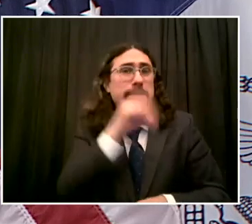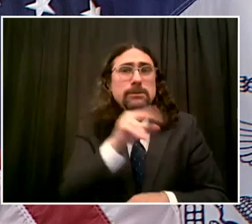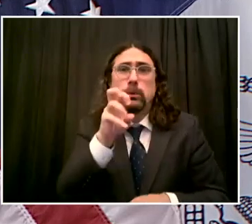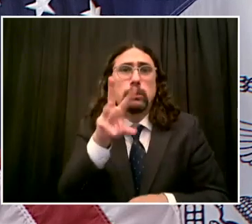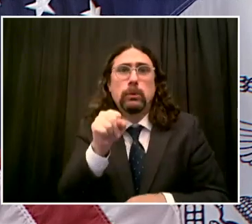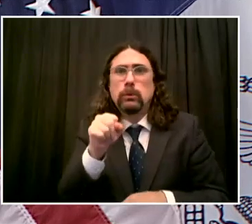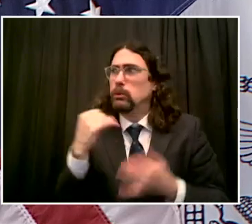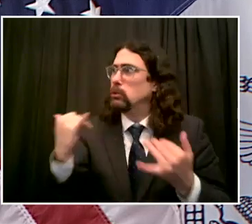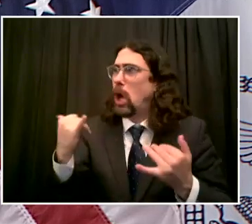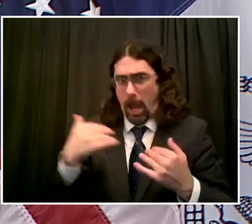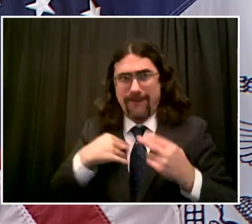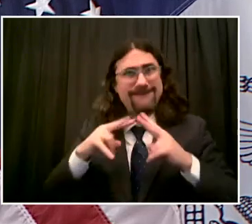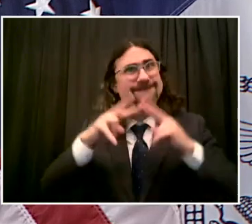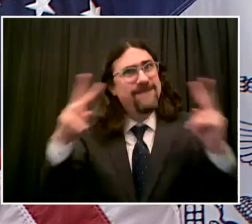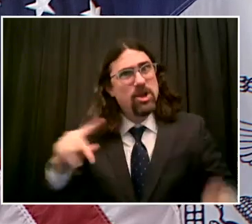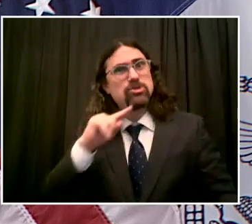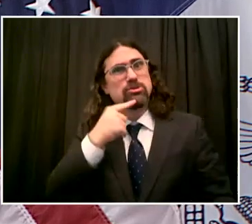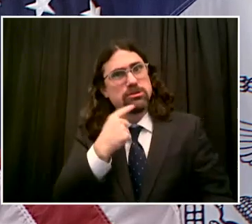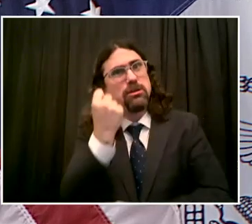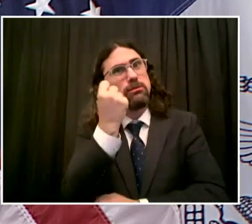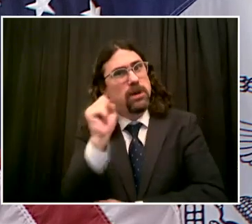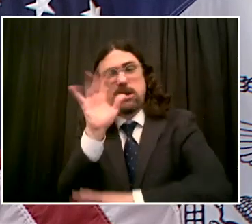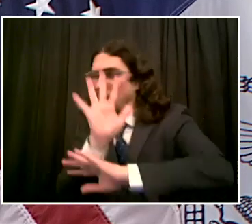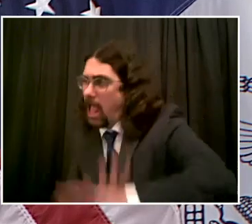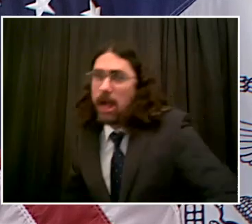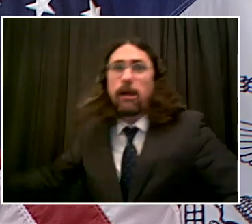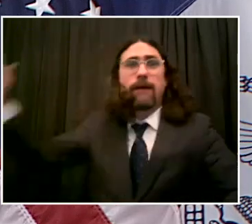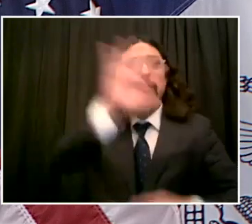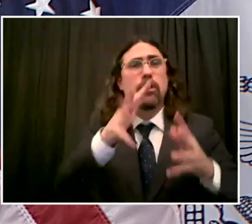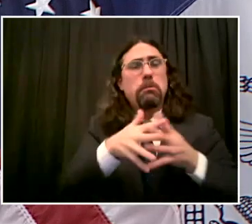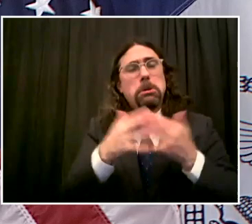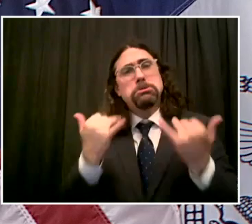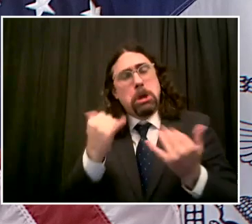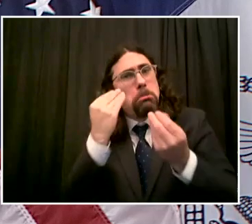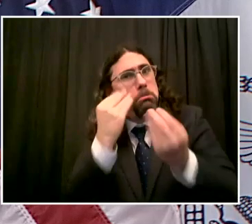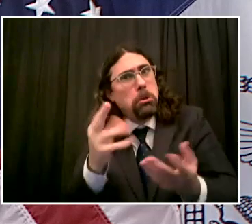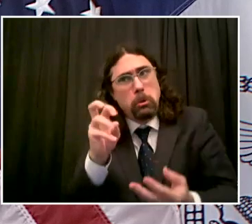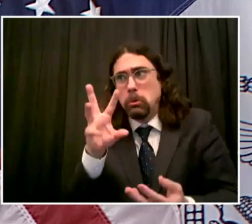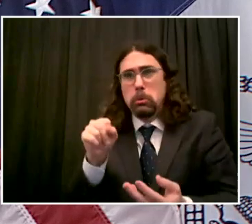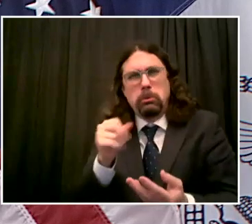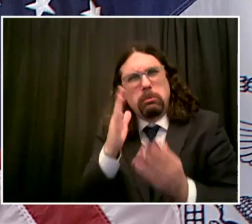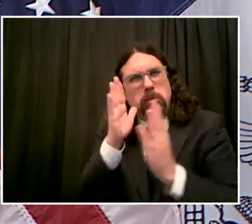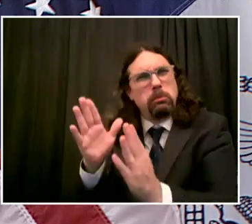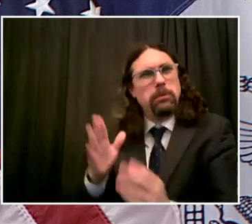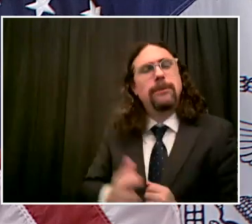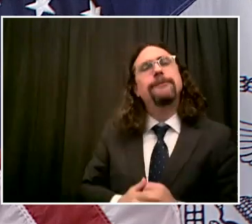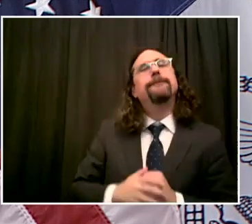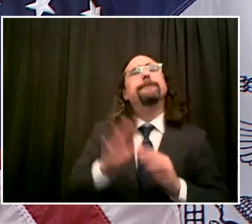ARE ESSENTIAL WORKERS A LOT TO BE DURING THE CURFEW?